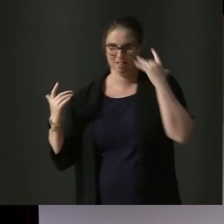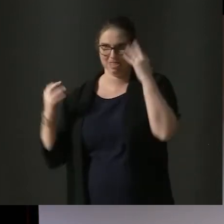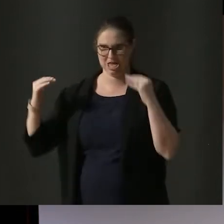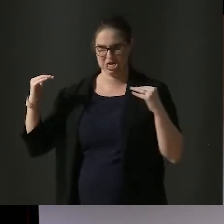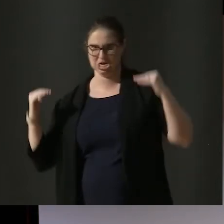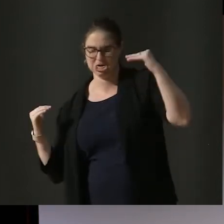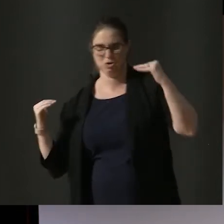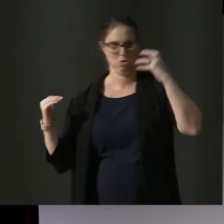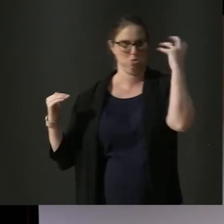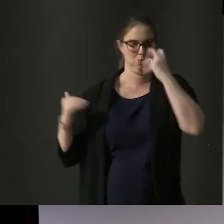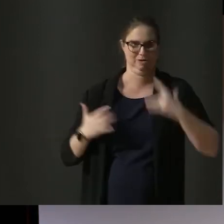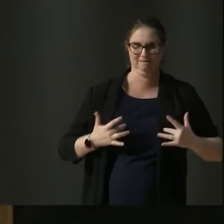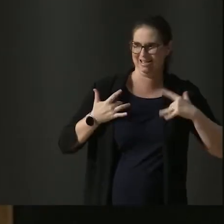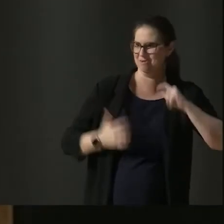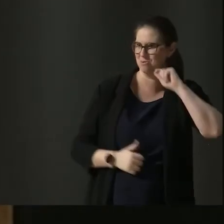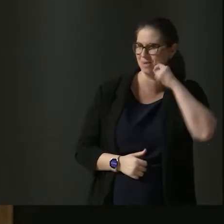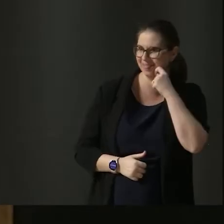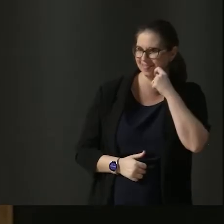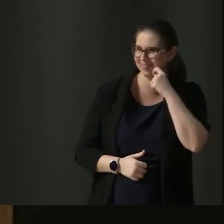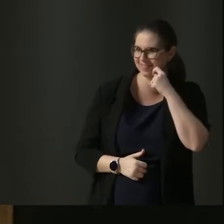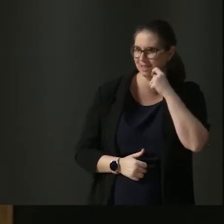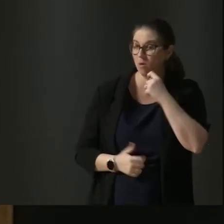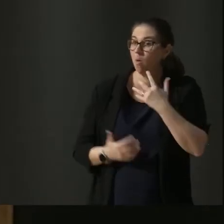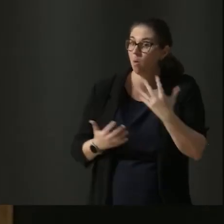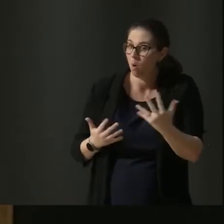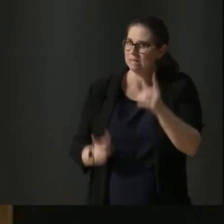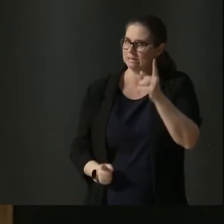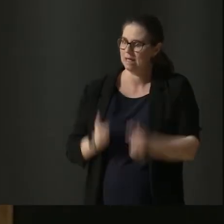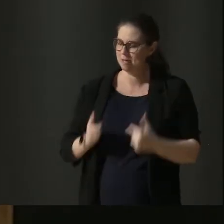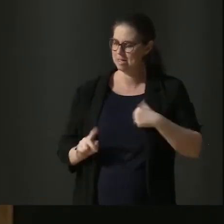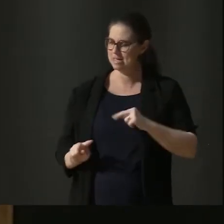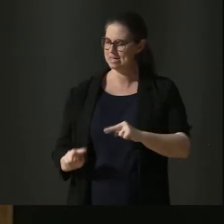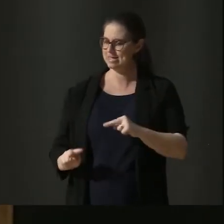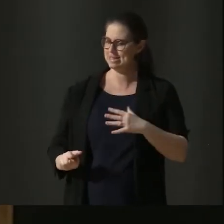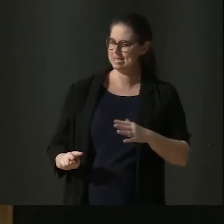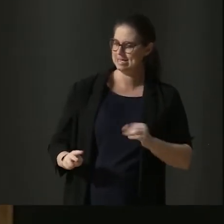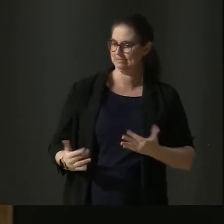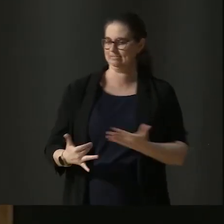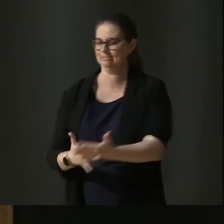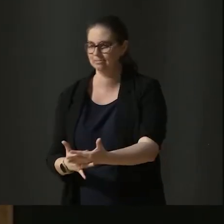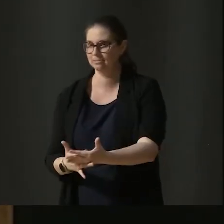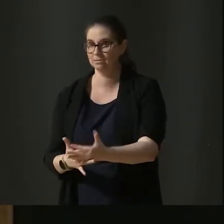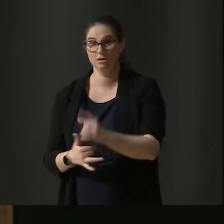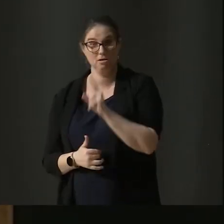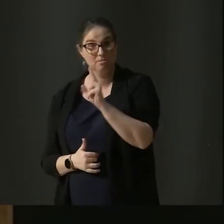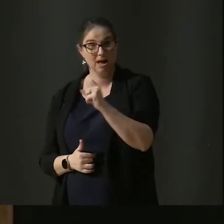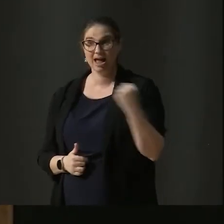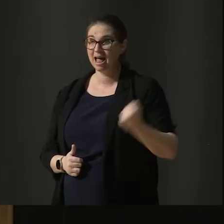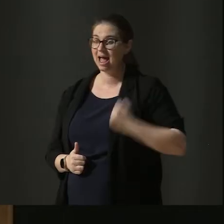or there are moments when we feel we need to step in. But if our aim is to help the child return to the puzzle,